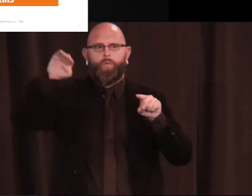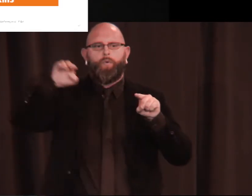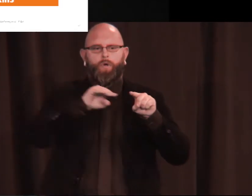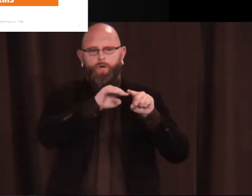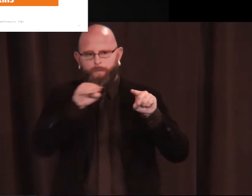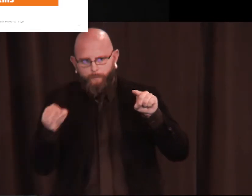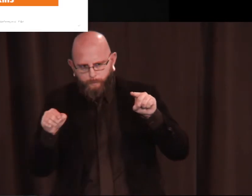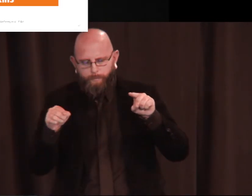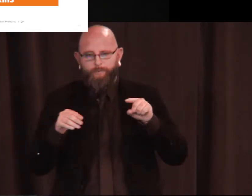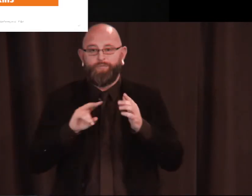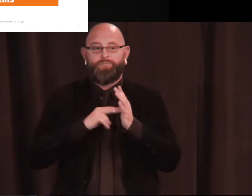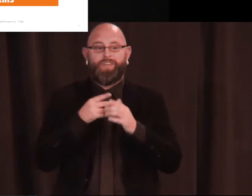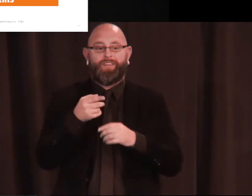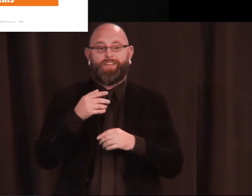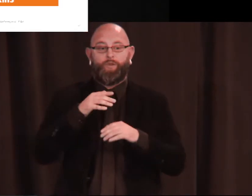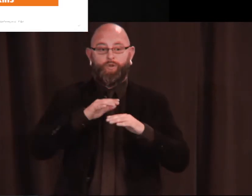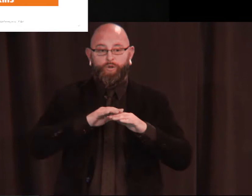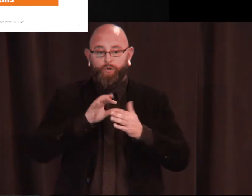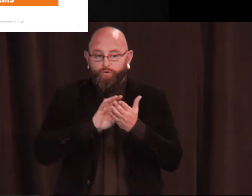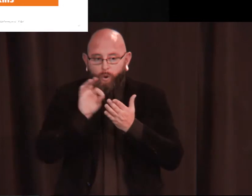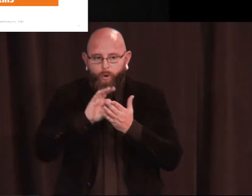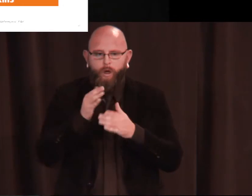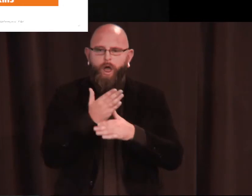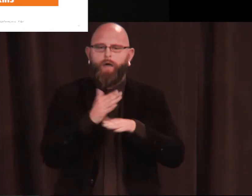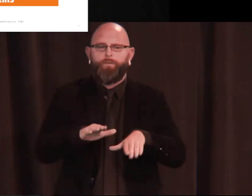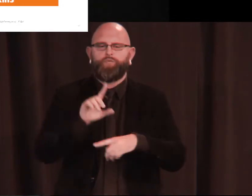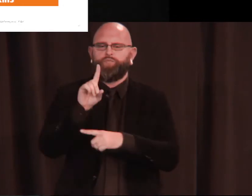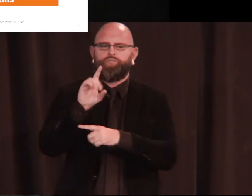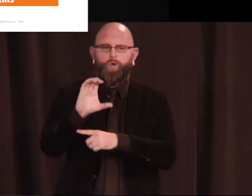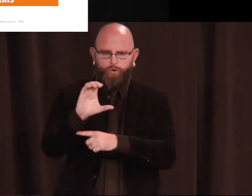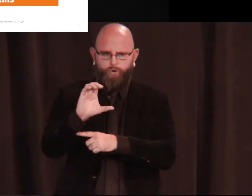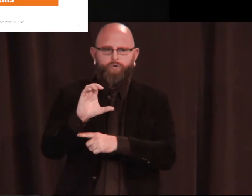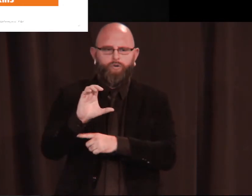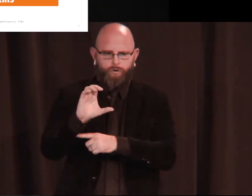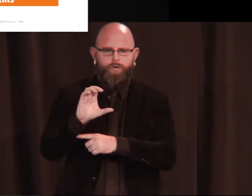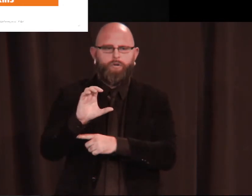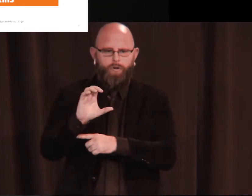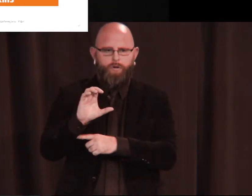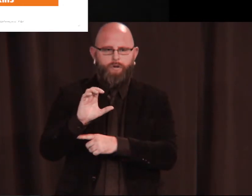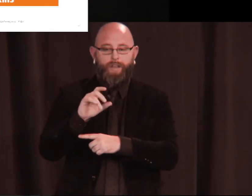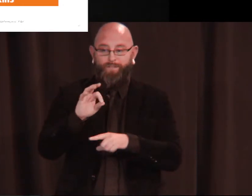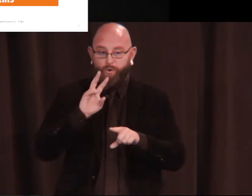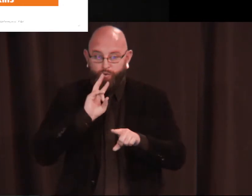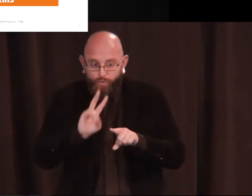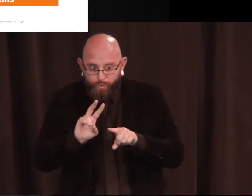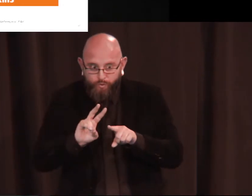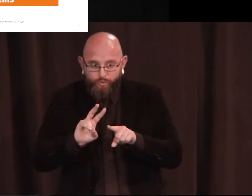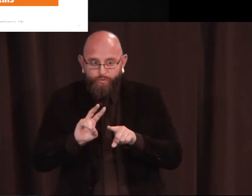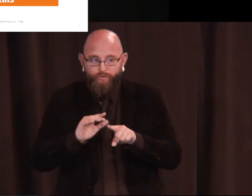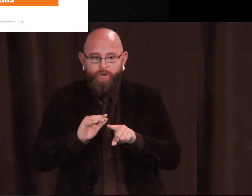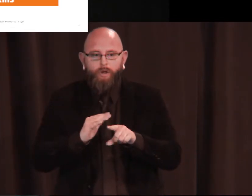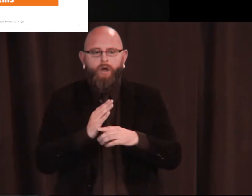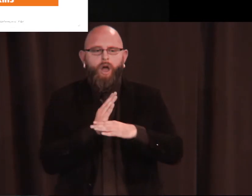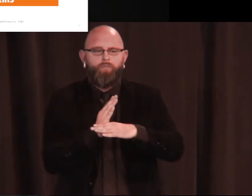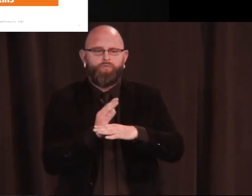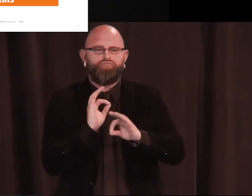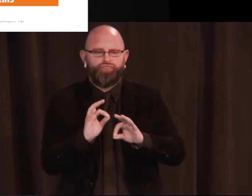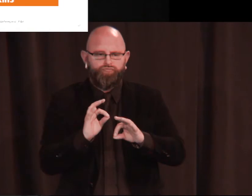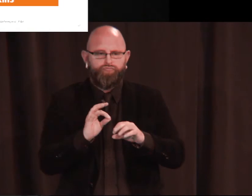because that's average performance, when they're 2 years of age, and then the line should just stay flat.